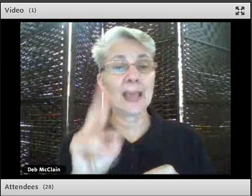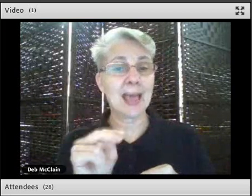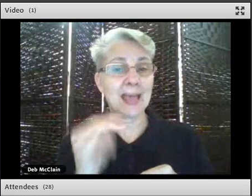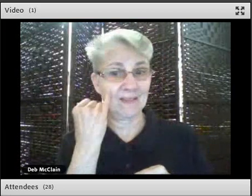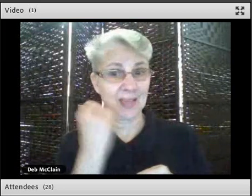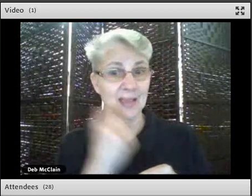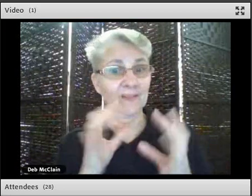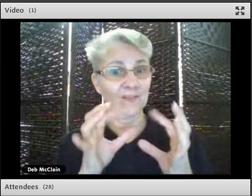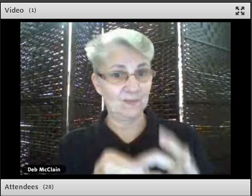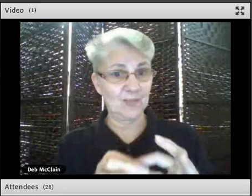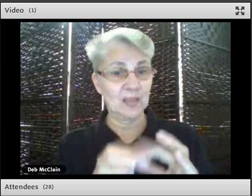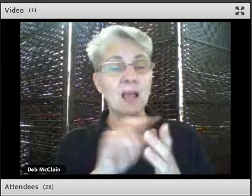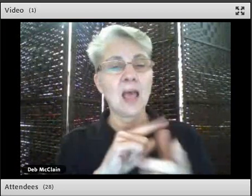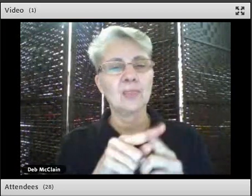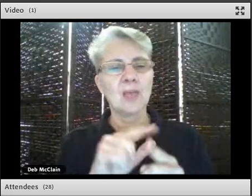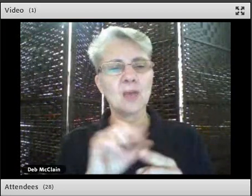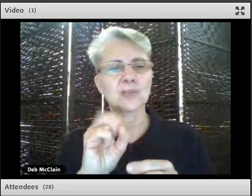for that particular record.